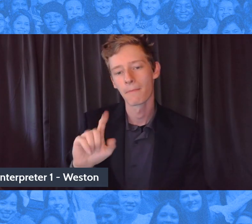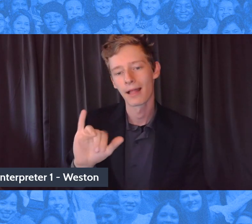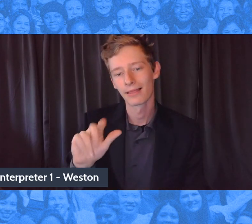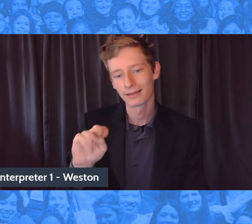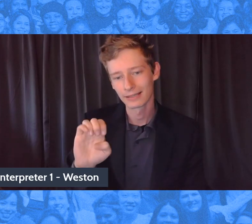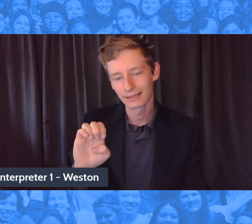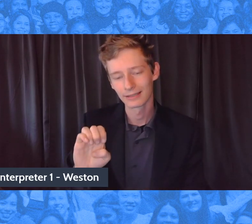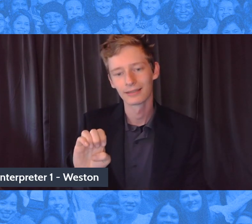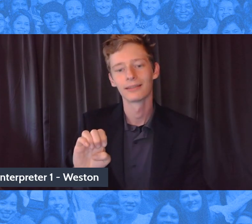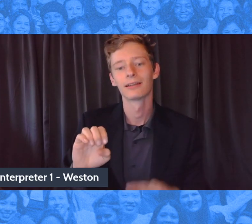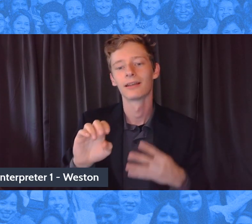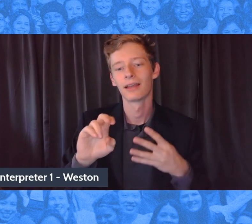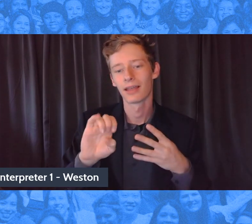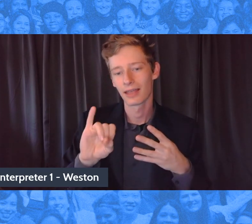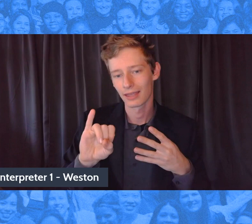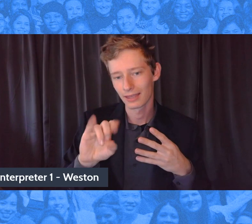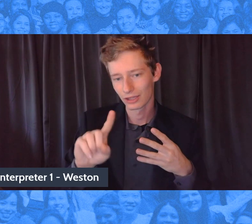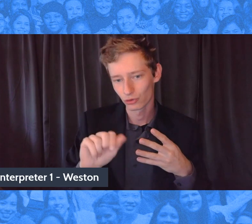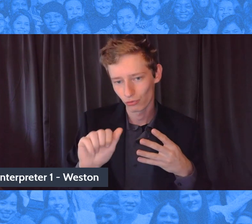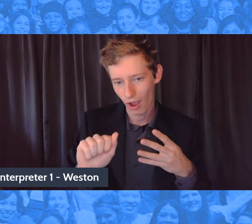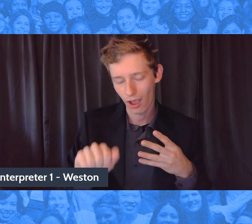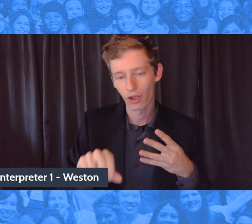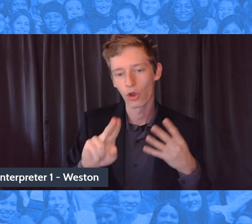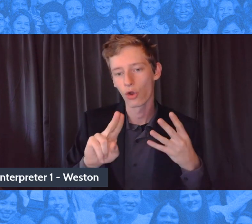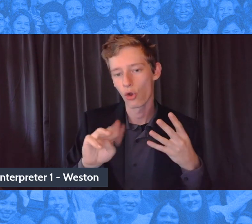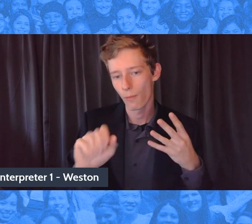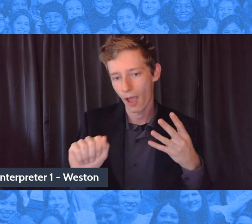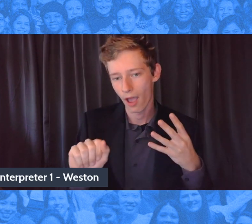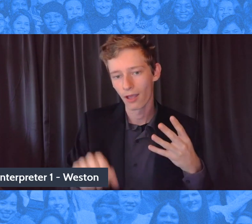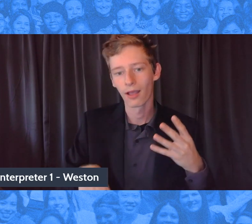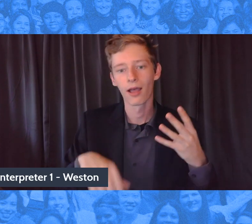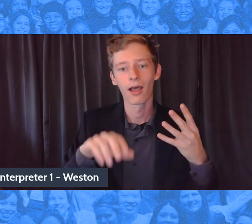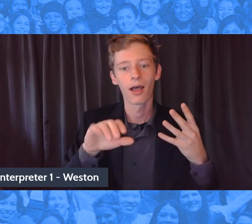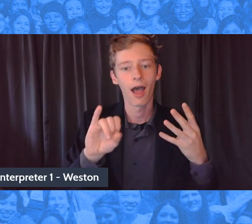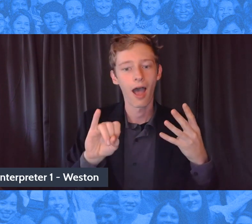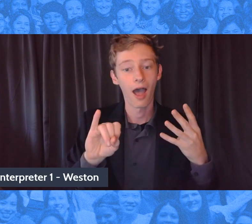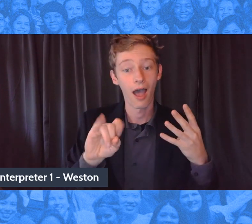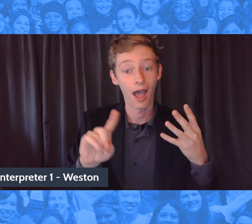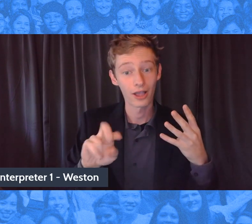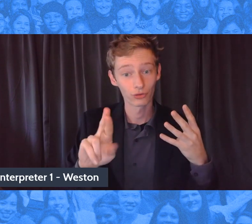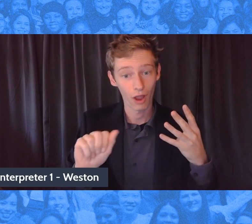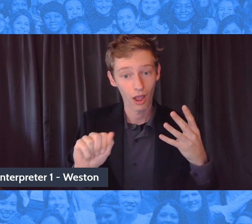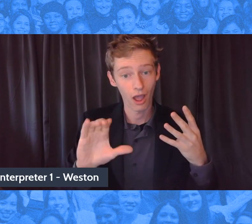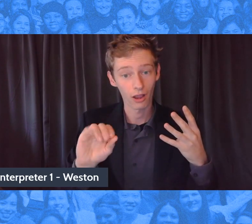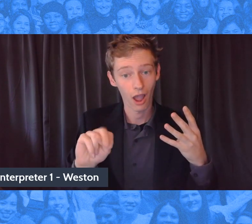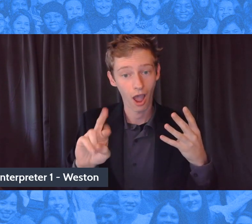Uma Iyer and Liza Conrad, thank you for what you're doing at the national level.